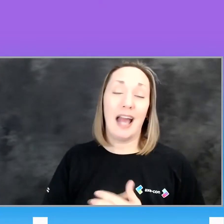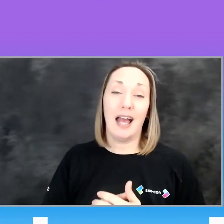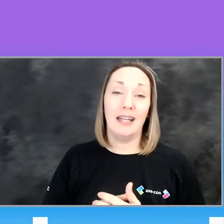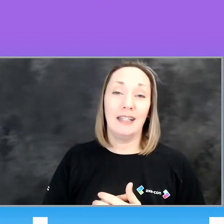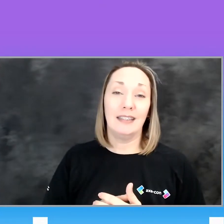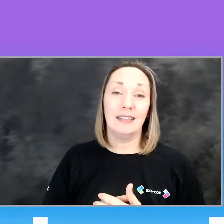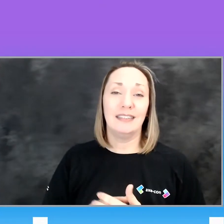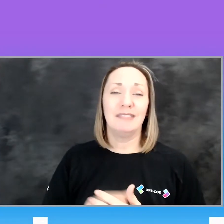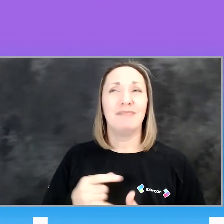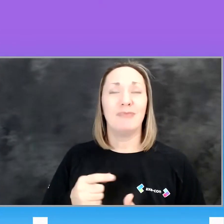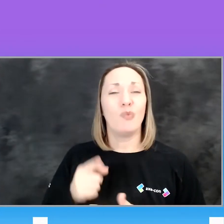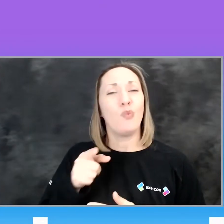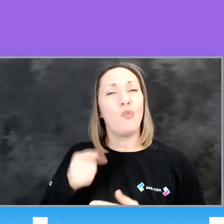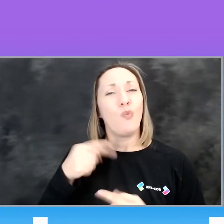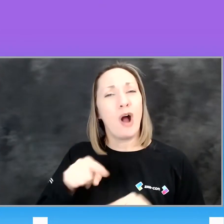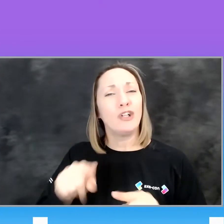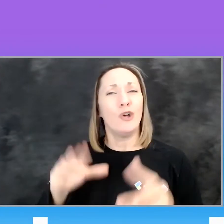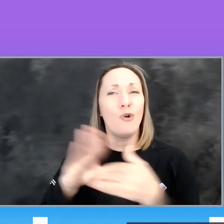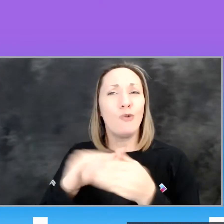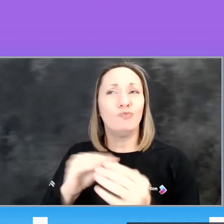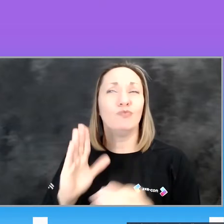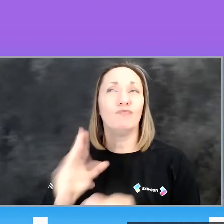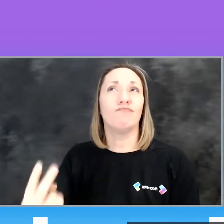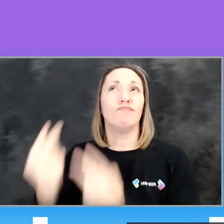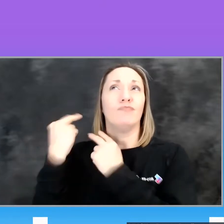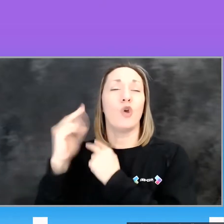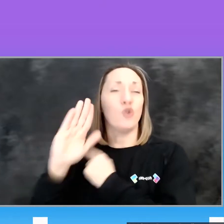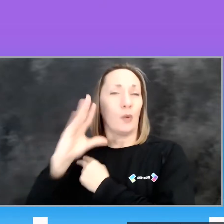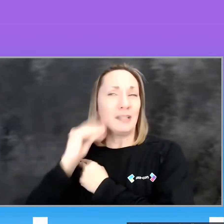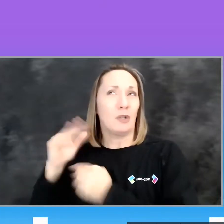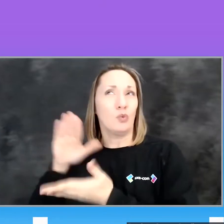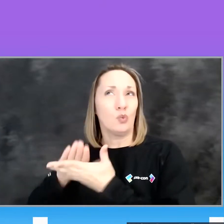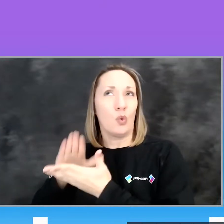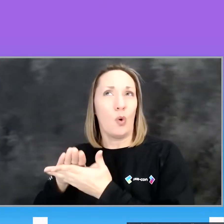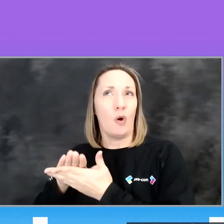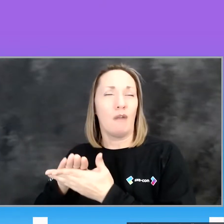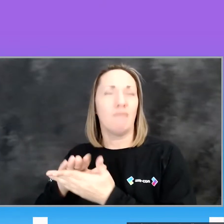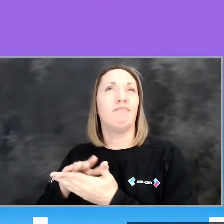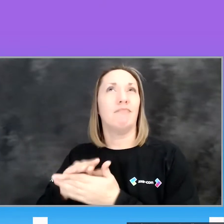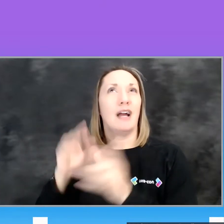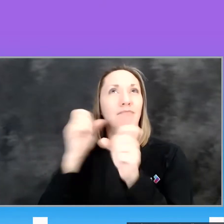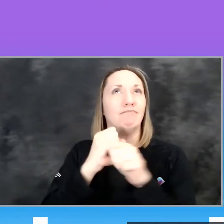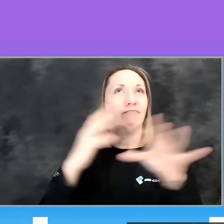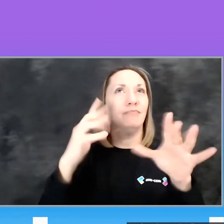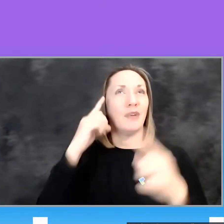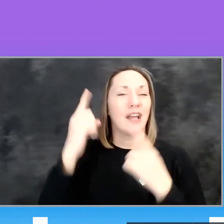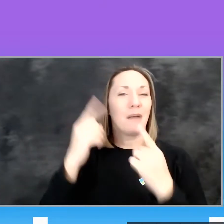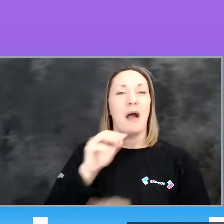really I, as you were talking about your experience, Patrick, with school, I was thinking